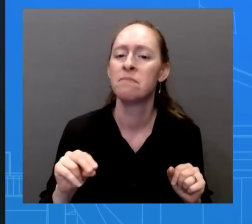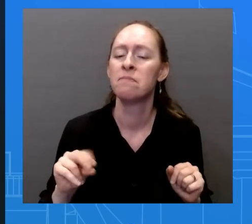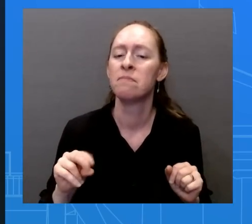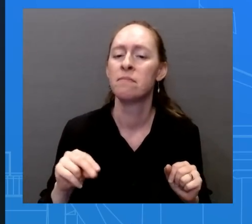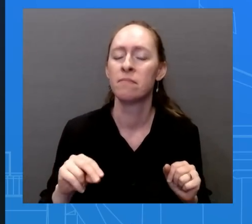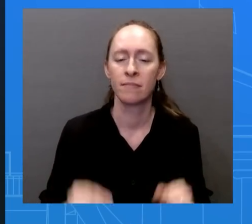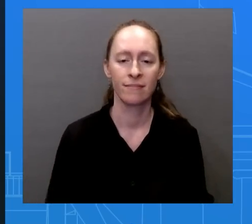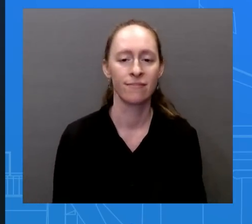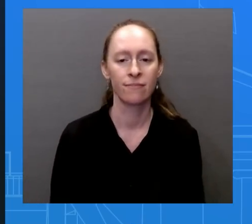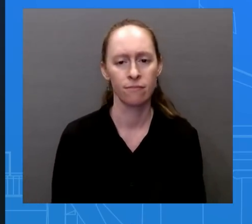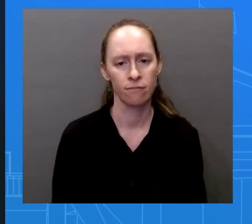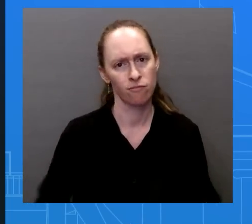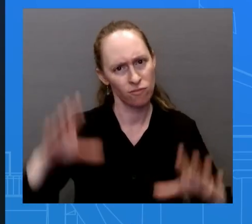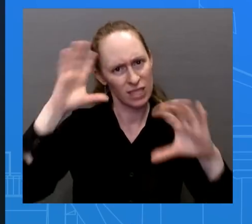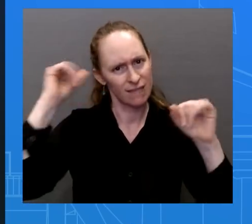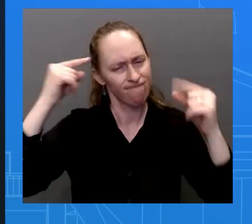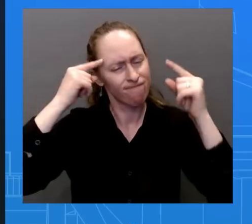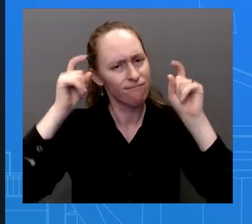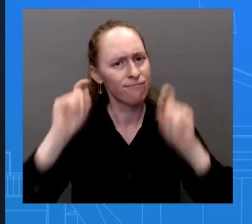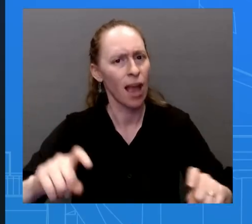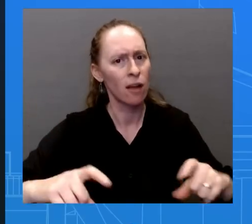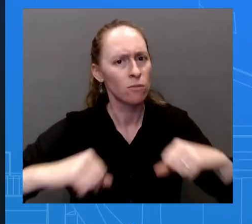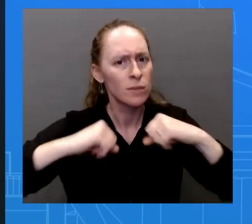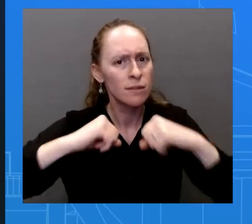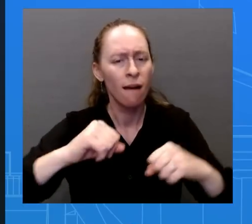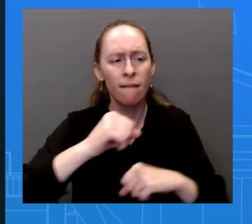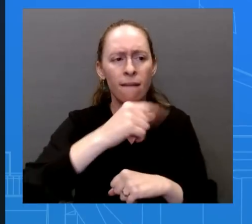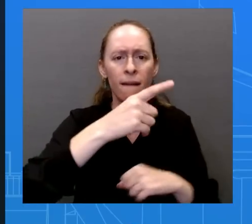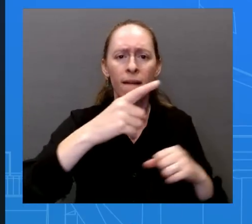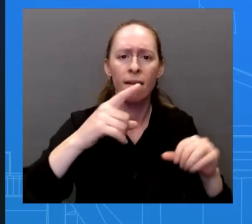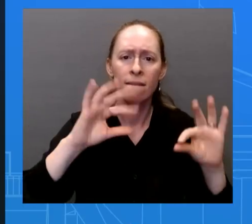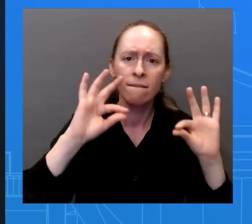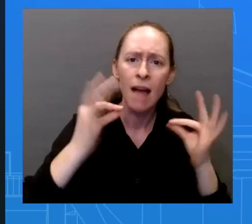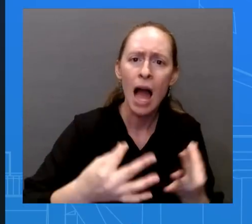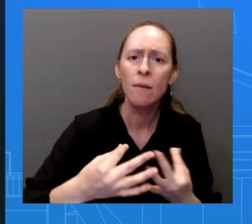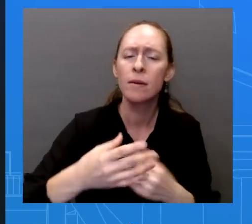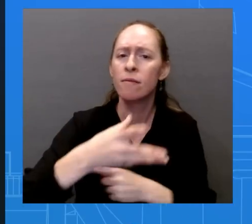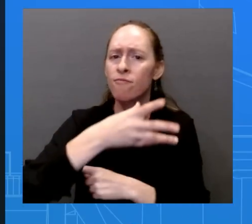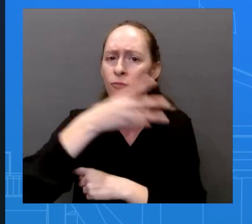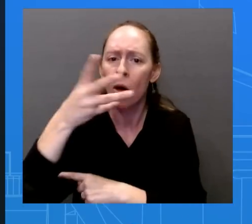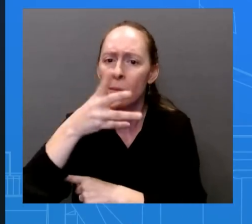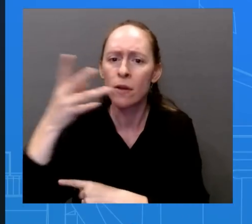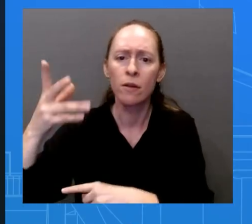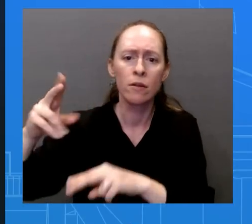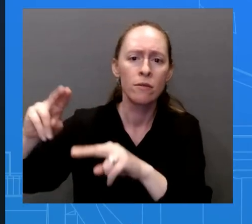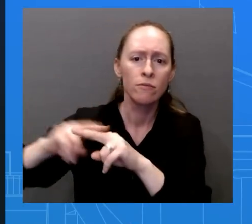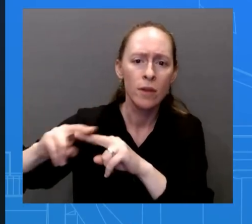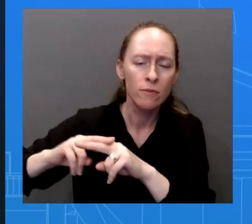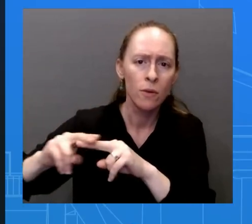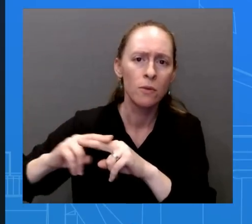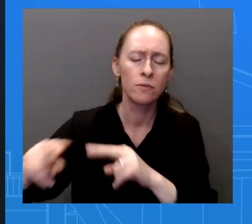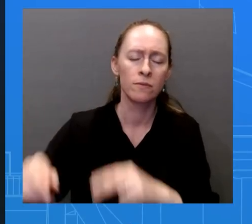Both sides have said they share that goal. One union's rejection, as you were just laying out,